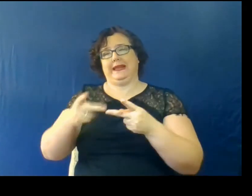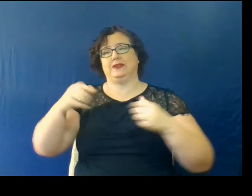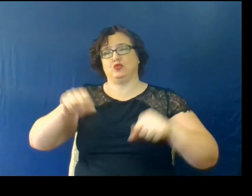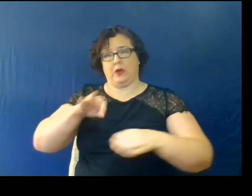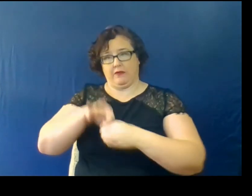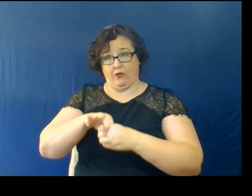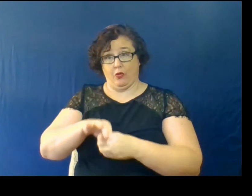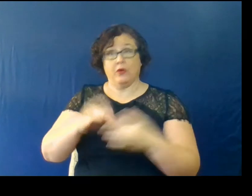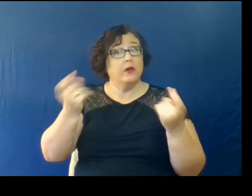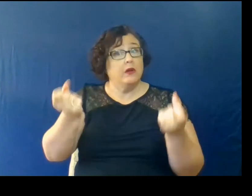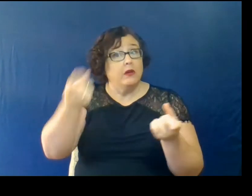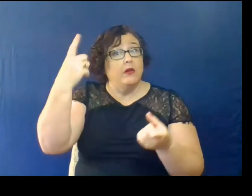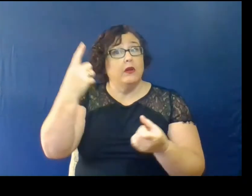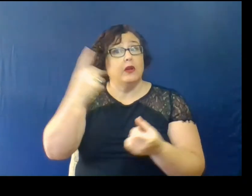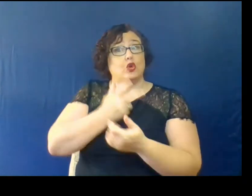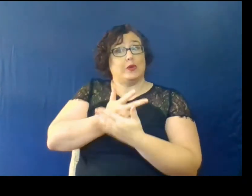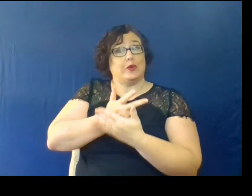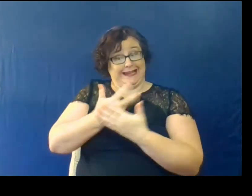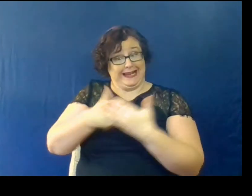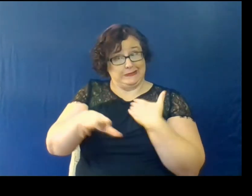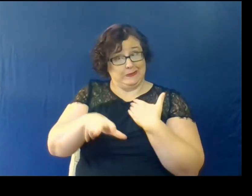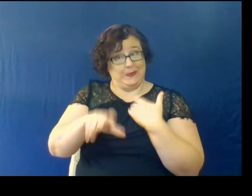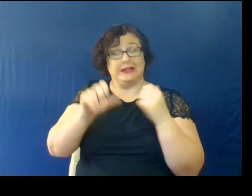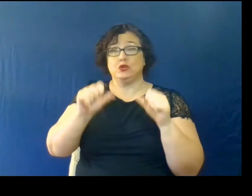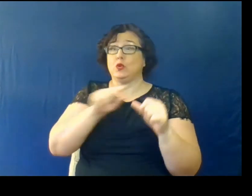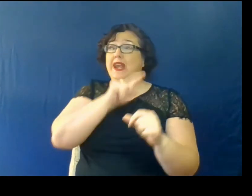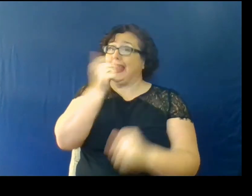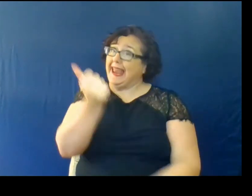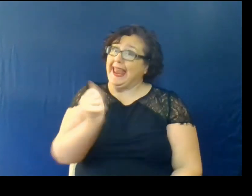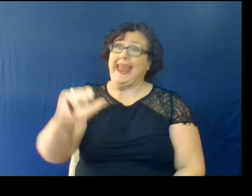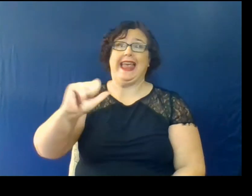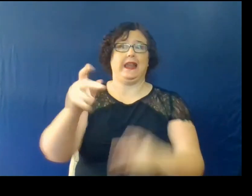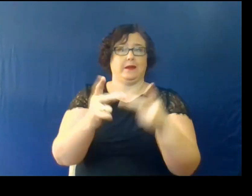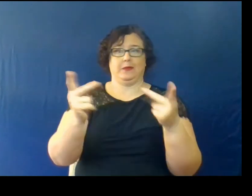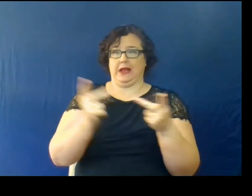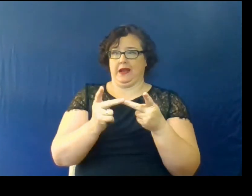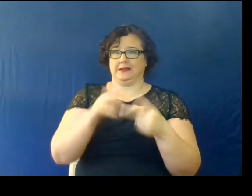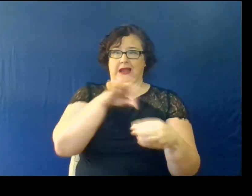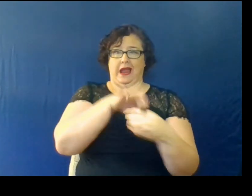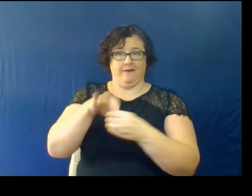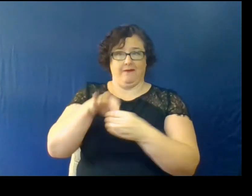advanced voting location and vote. And you've got three weeks to do that. On election day you